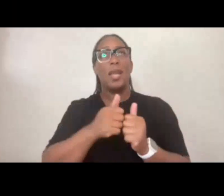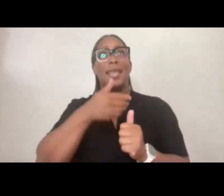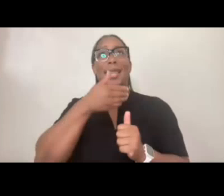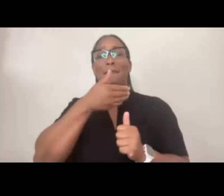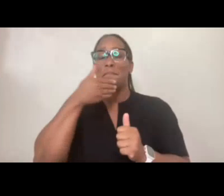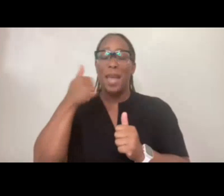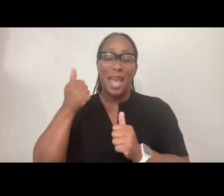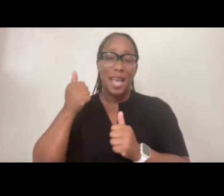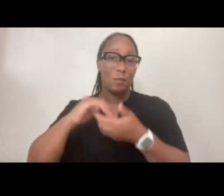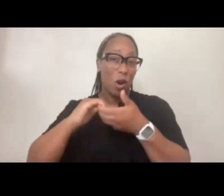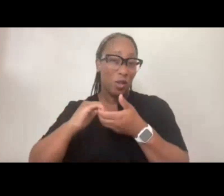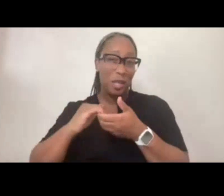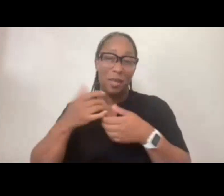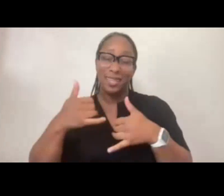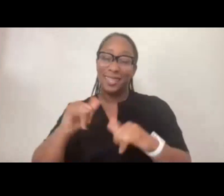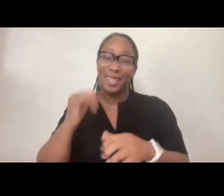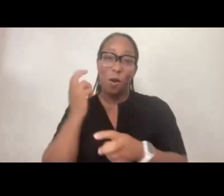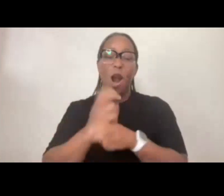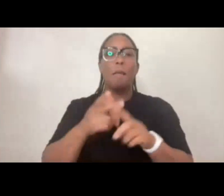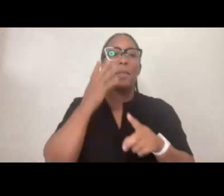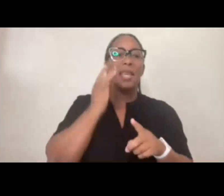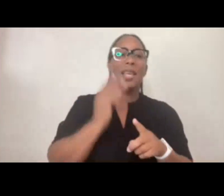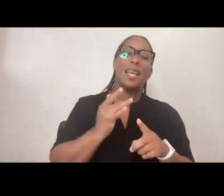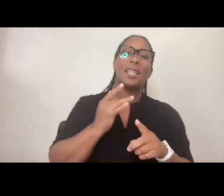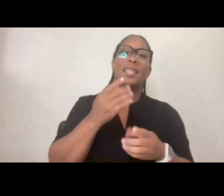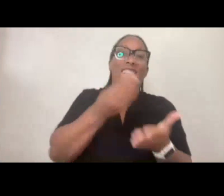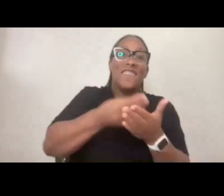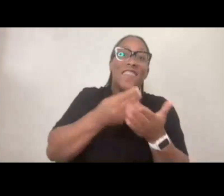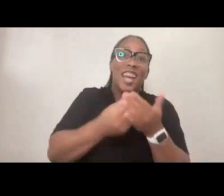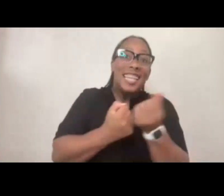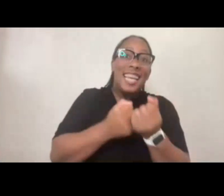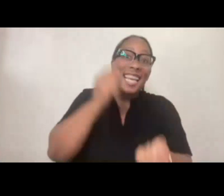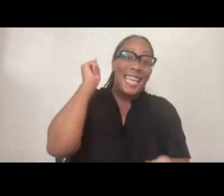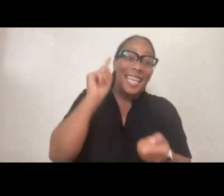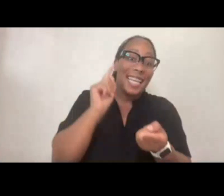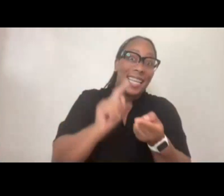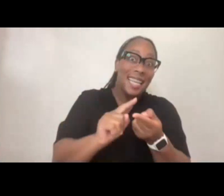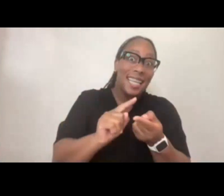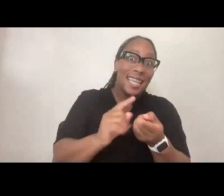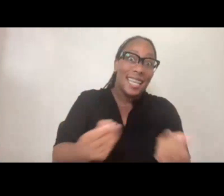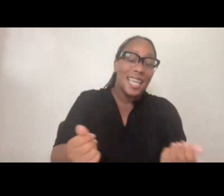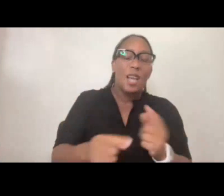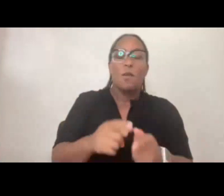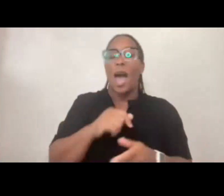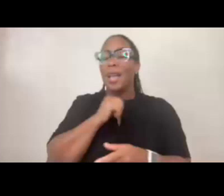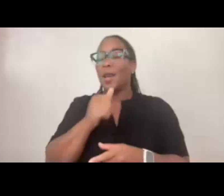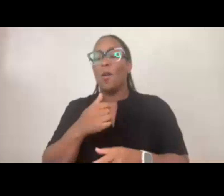especially when funding is receding. And I don't have an answer for you, but what I wanted to share.